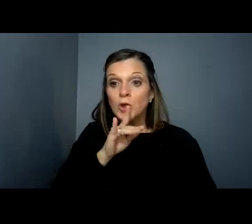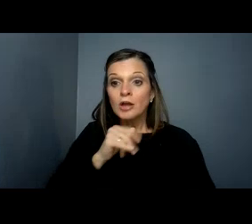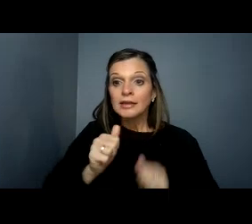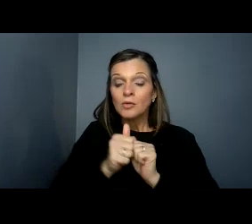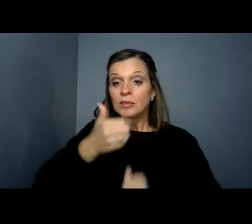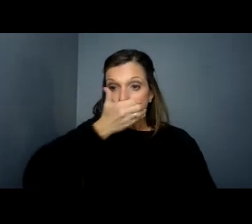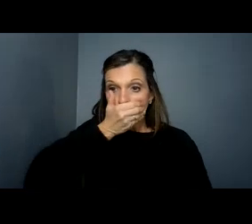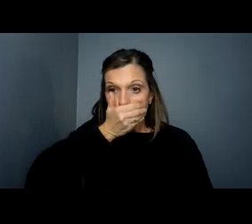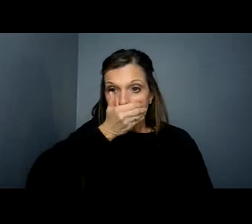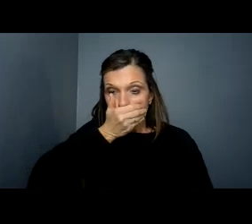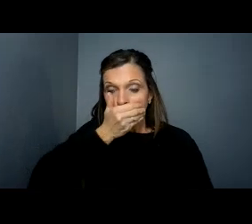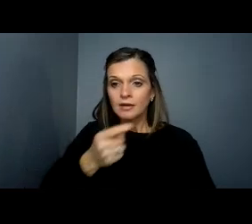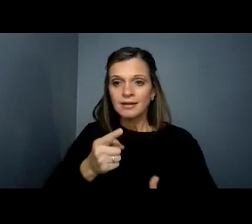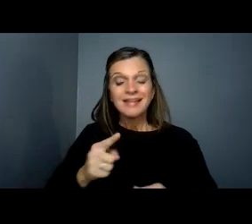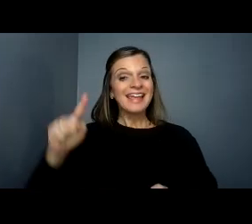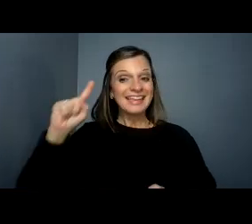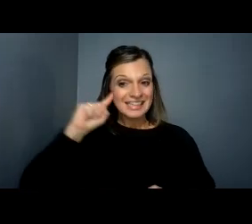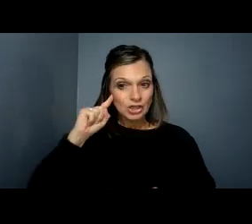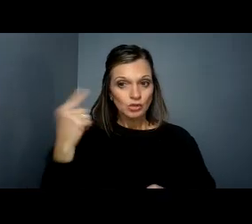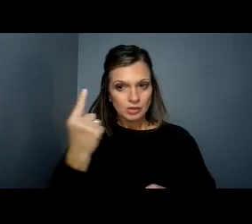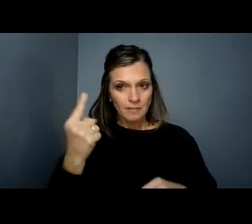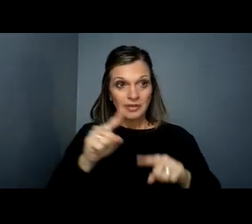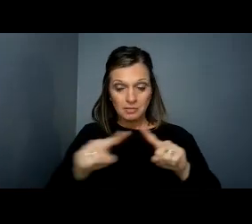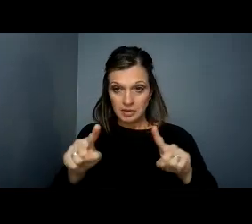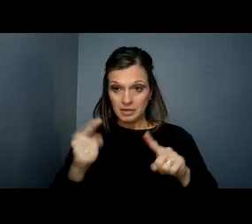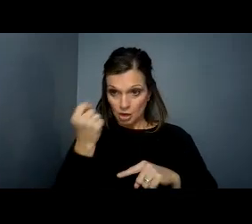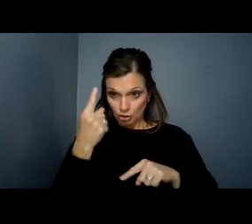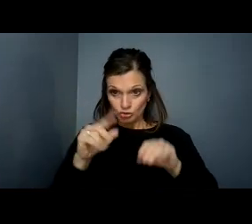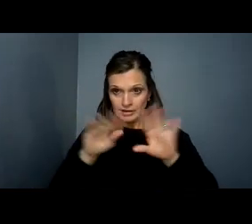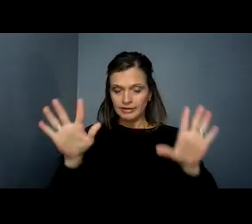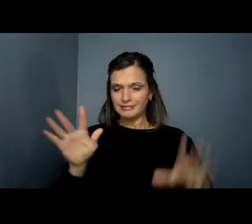They just can't understand. So if you're saying like.